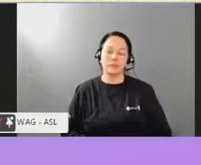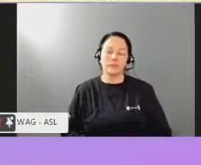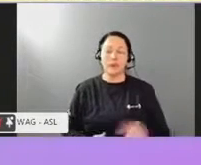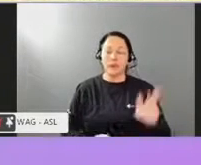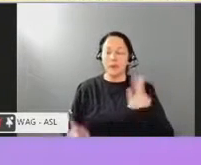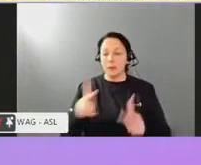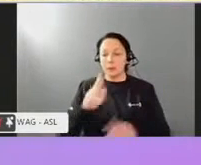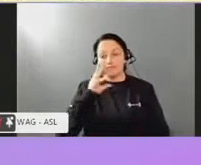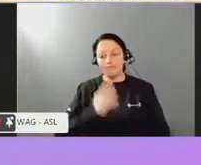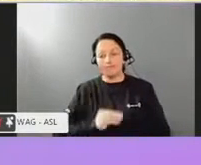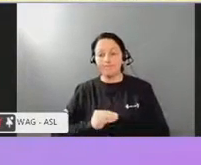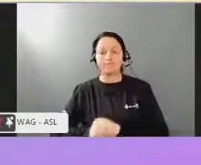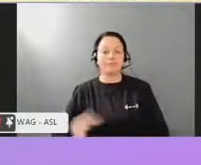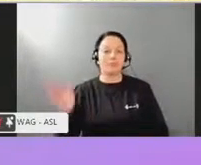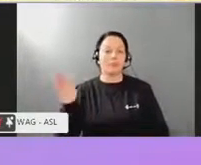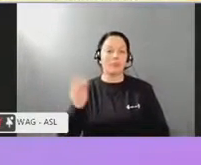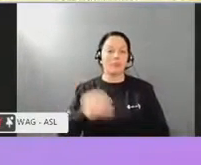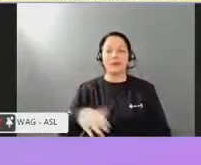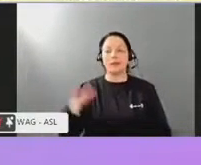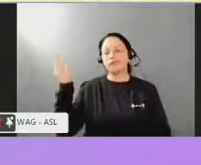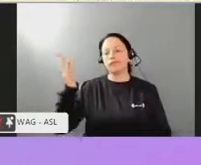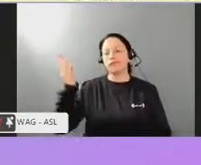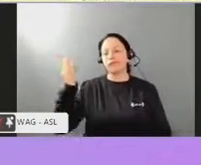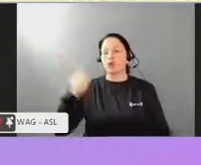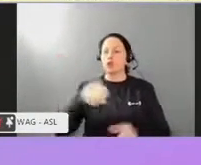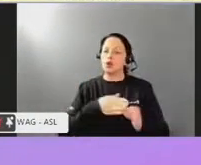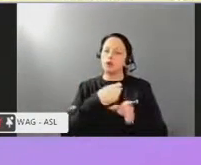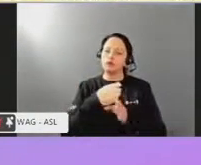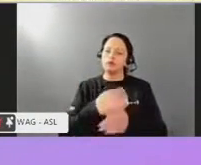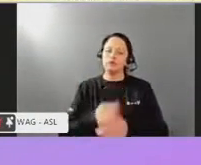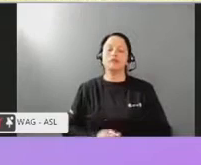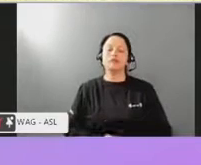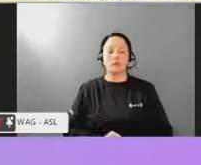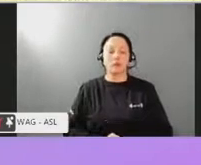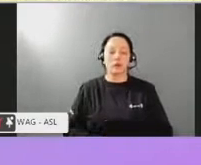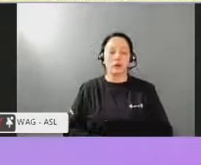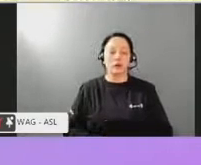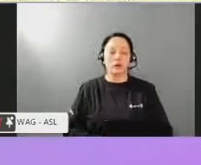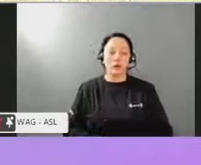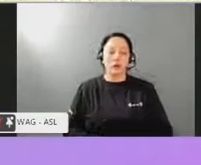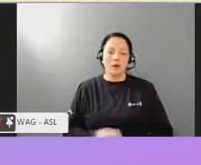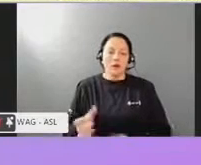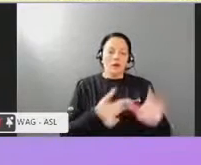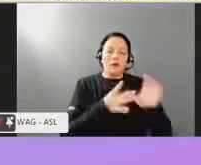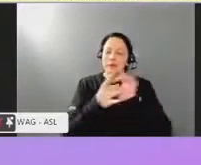things. There's that model. There's that sort of journey that people go through and